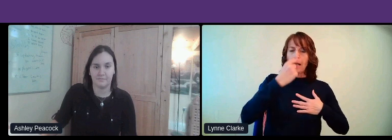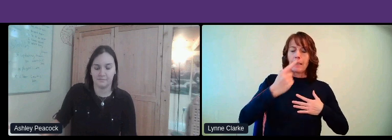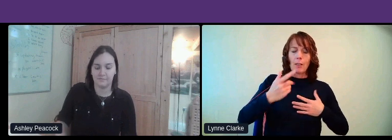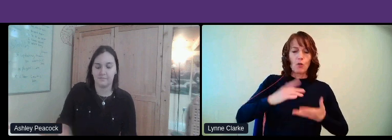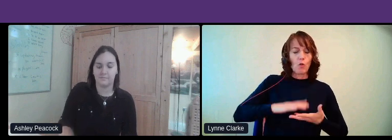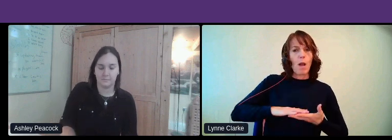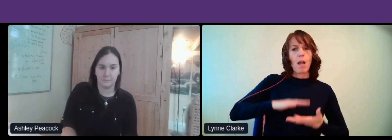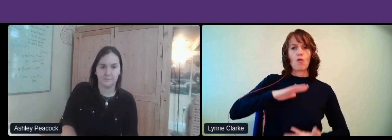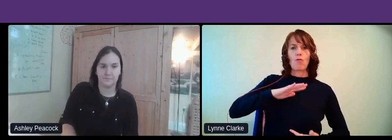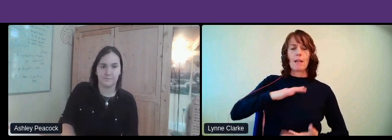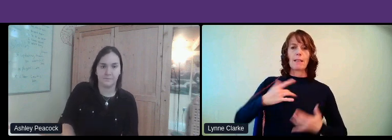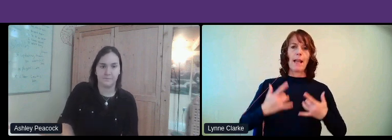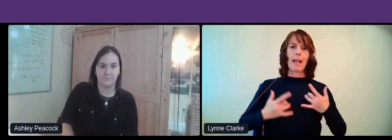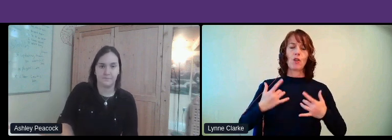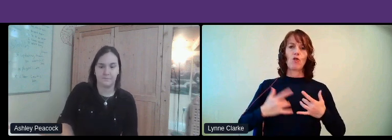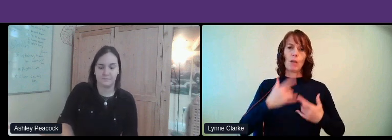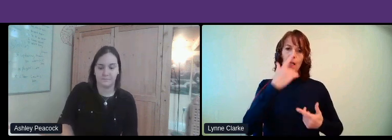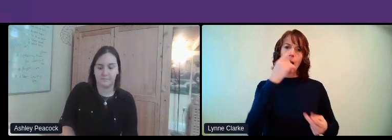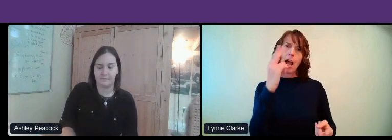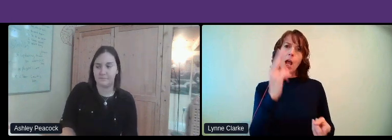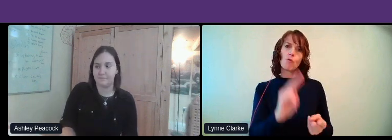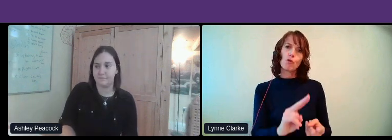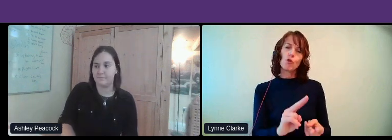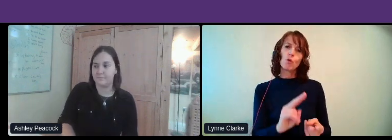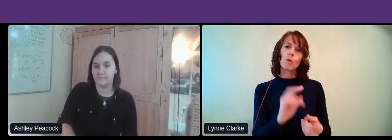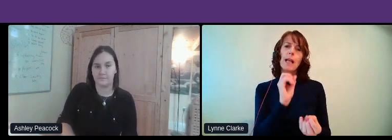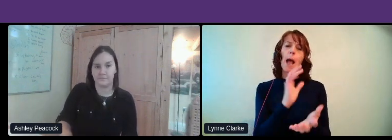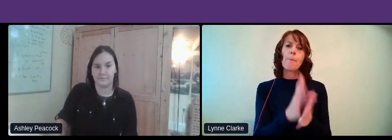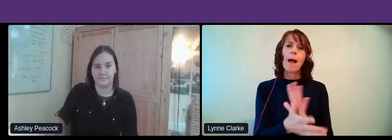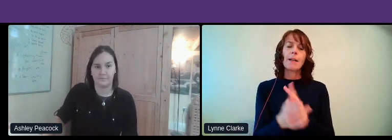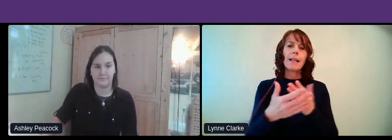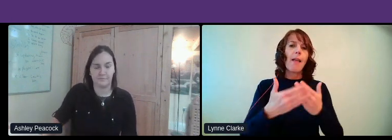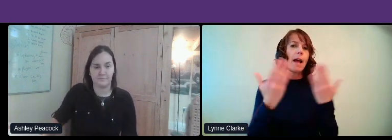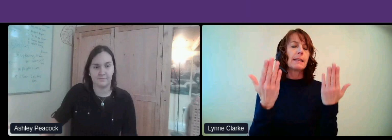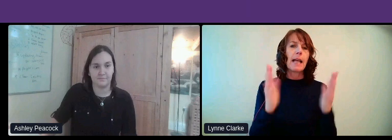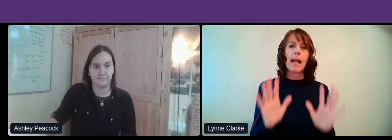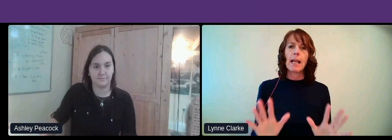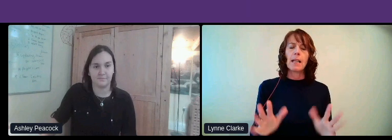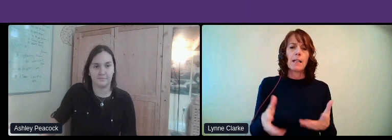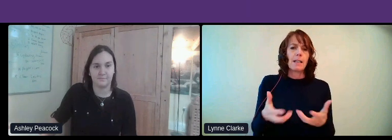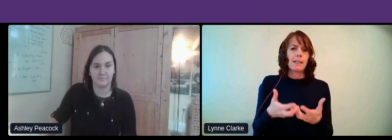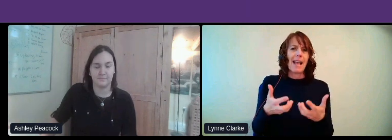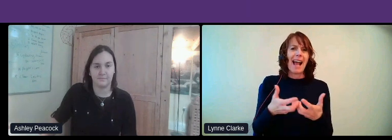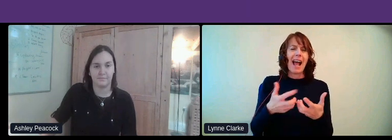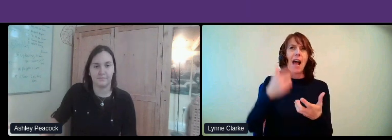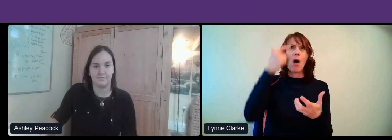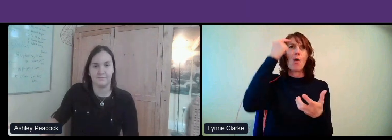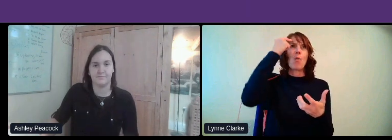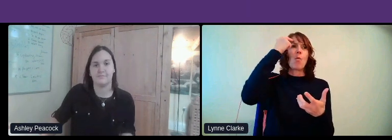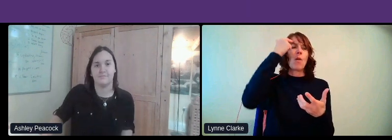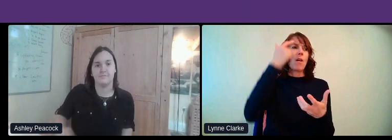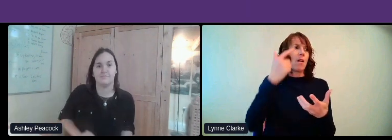and reduce the risk of a meltdown that day. How do we design for neurodiversity so that